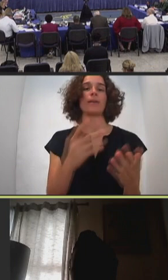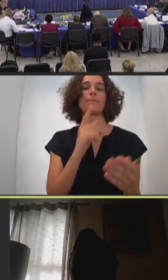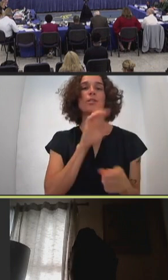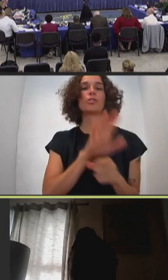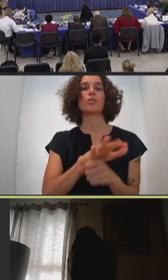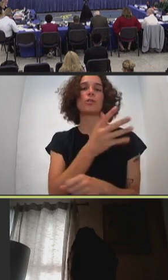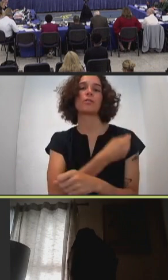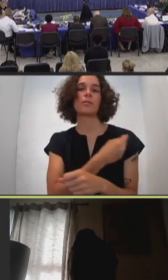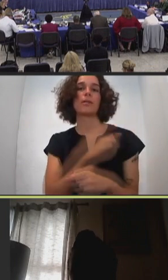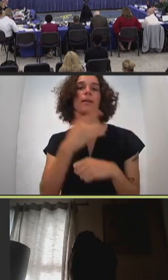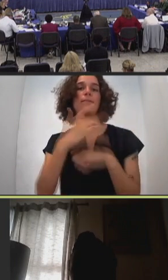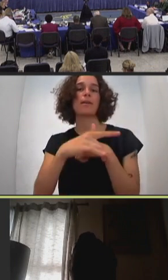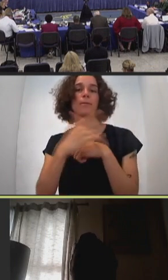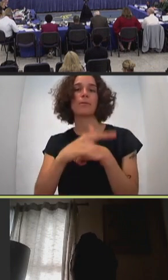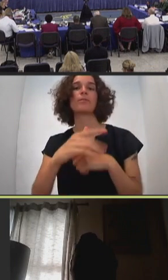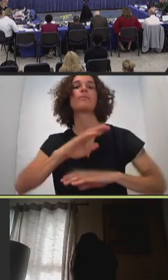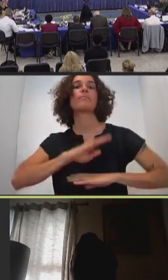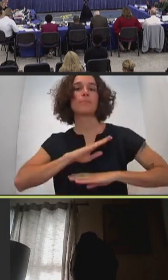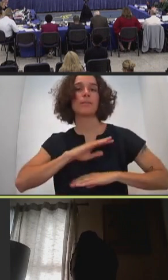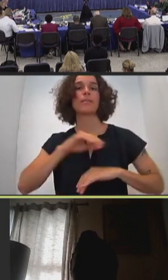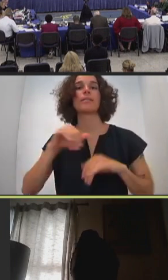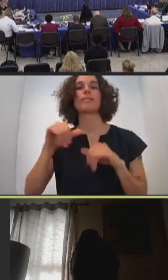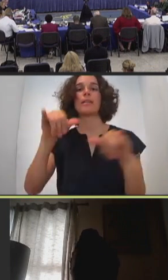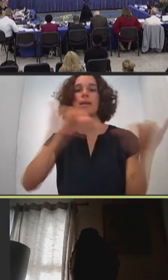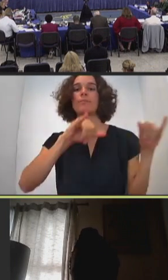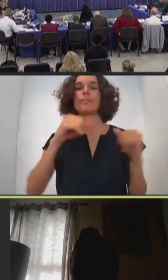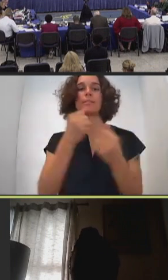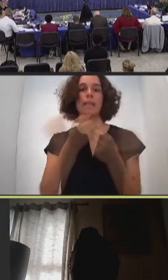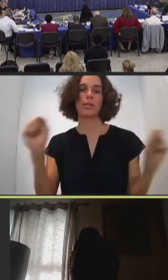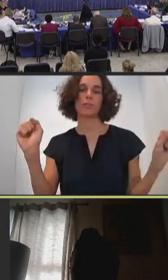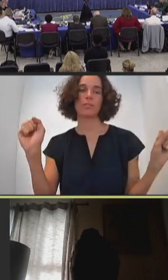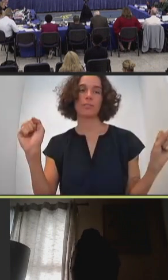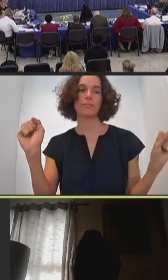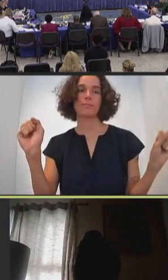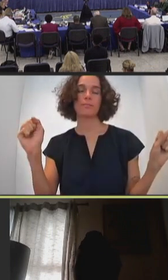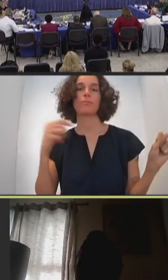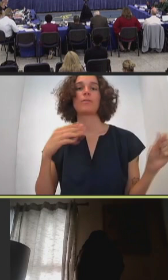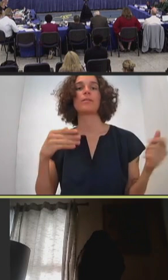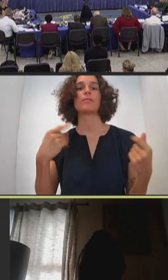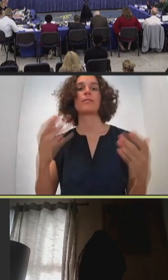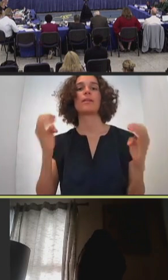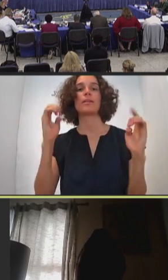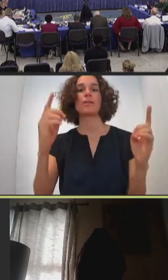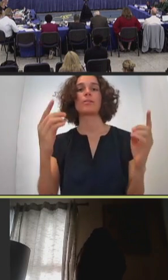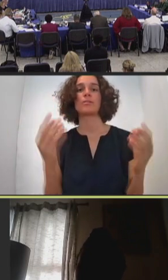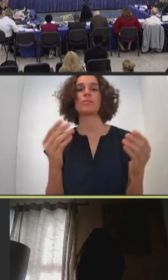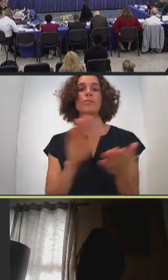safety standards. We distribute educational materials to inform families about safety and